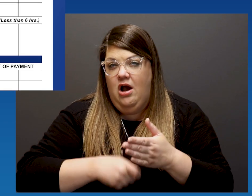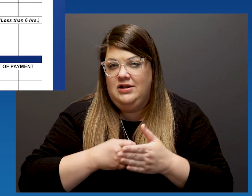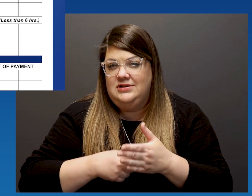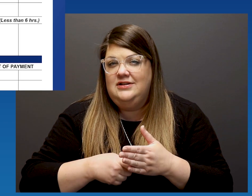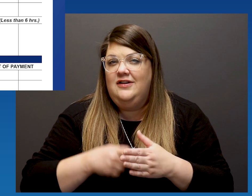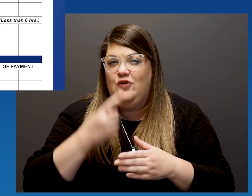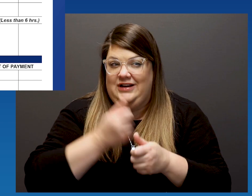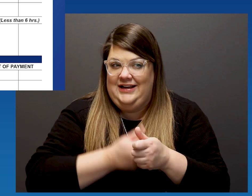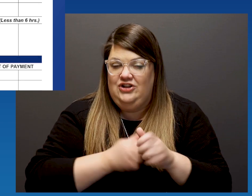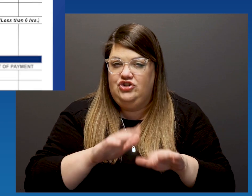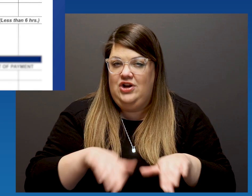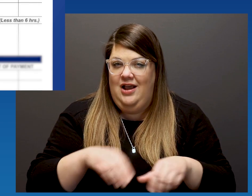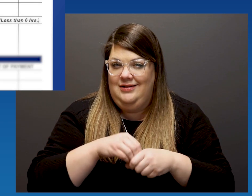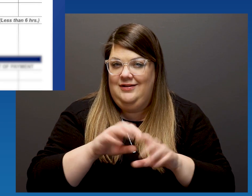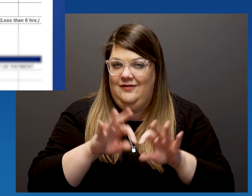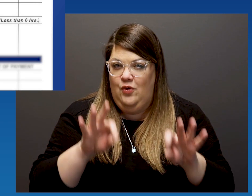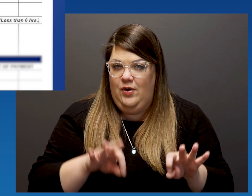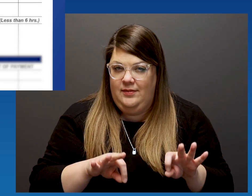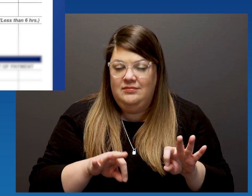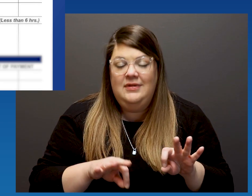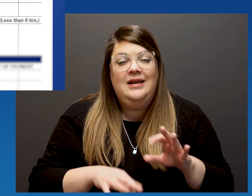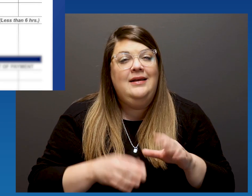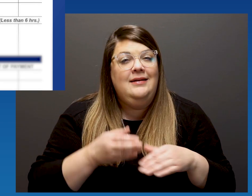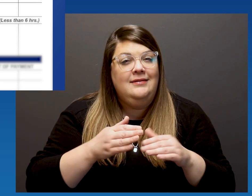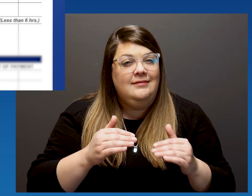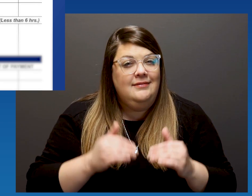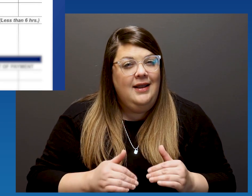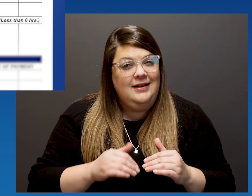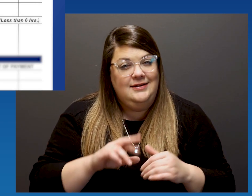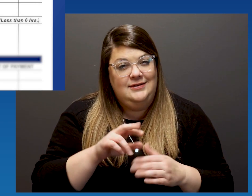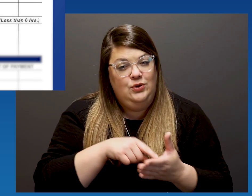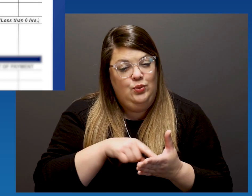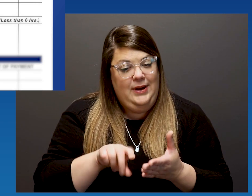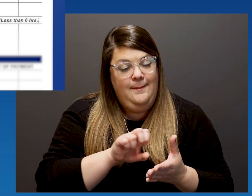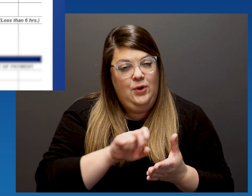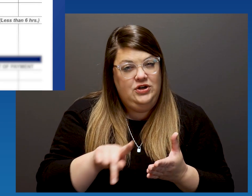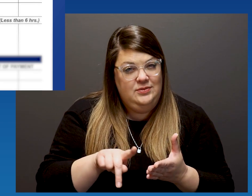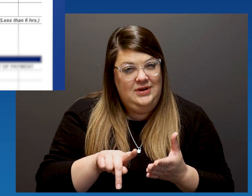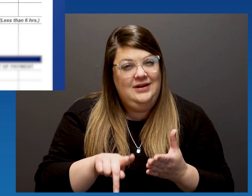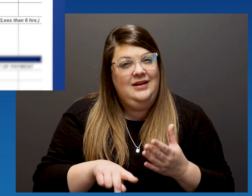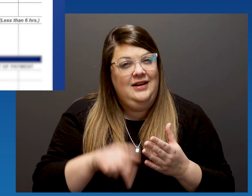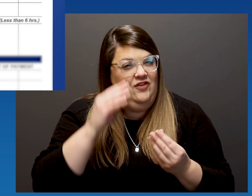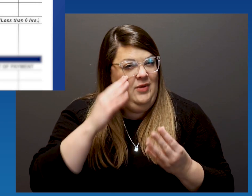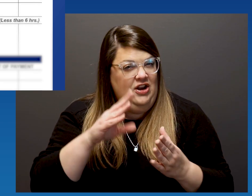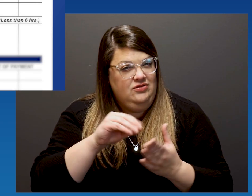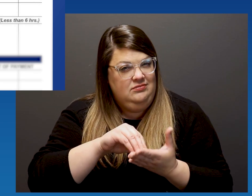Next, add the DES reimbursement information, enter the full day and part day rates